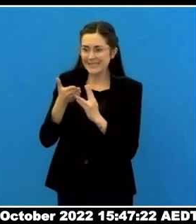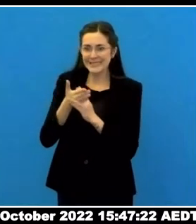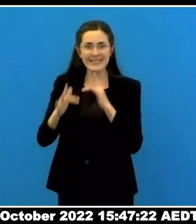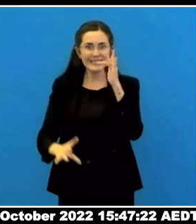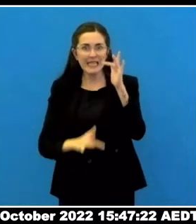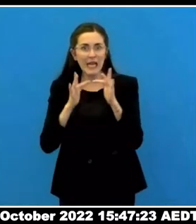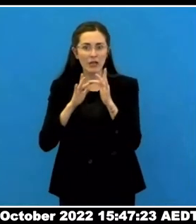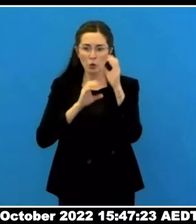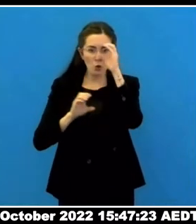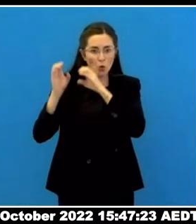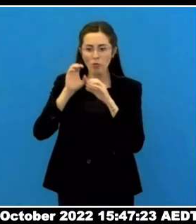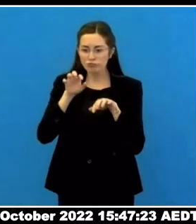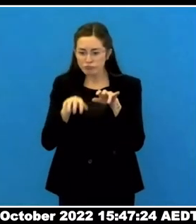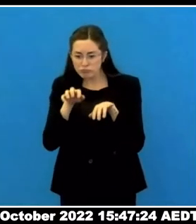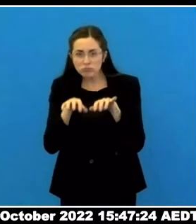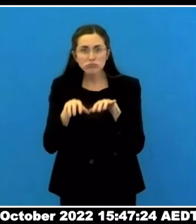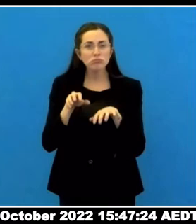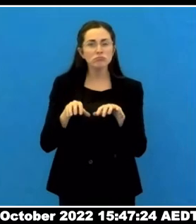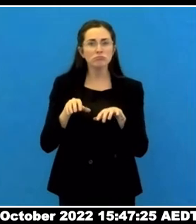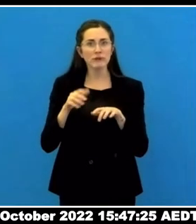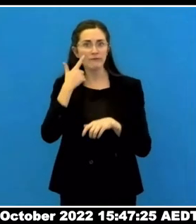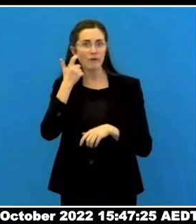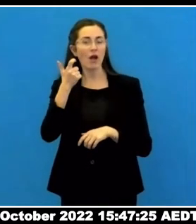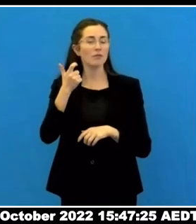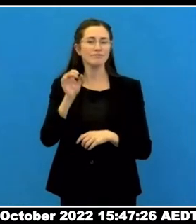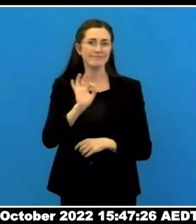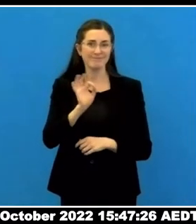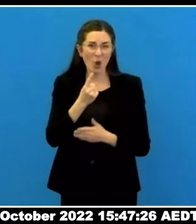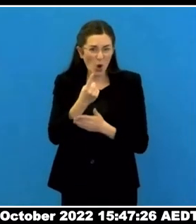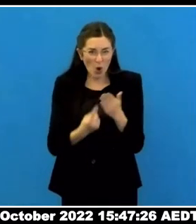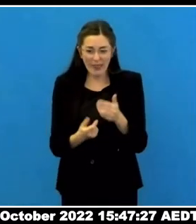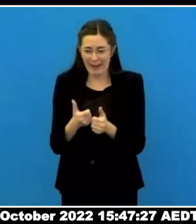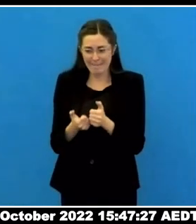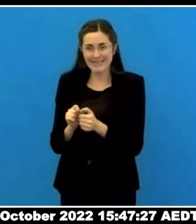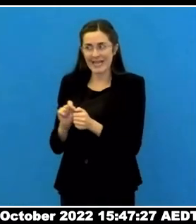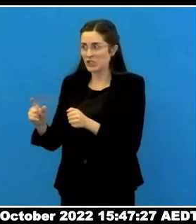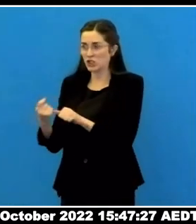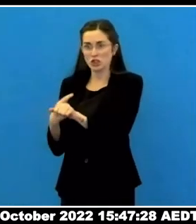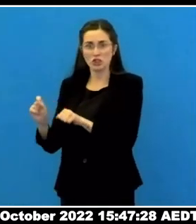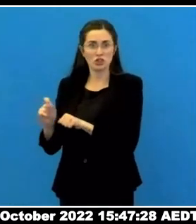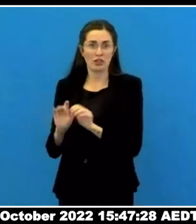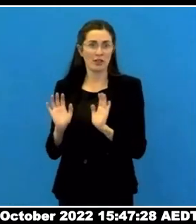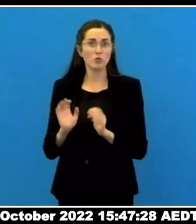The only information that they can actually get is the audio messages translated in their first language.